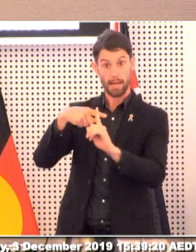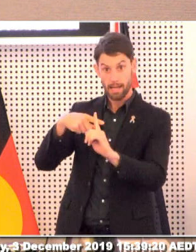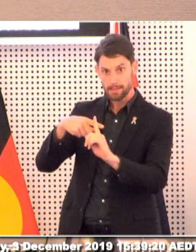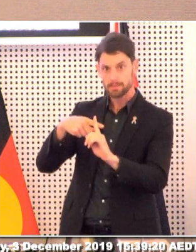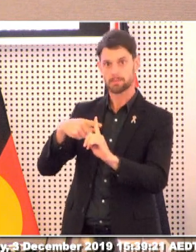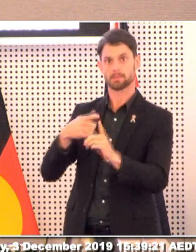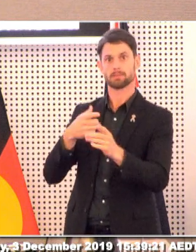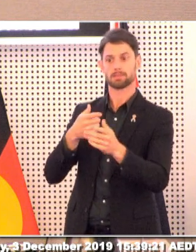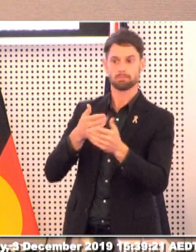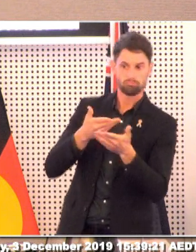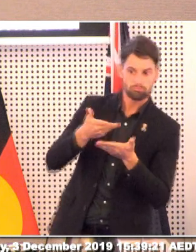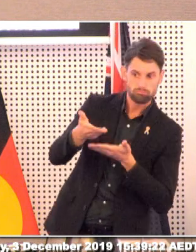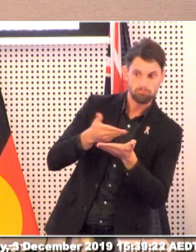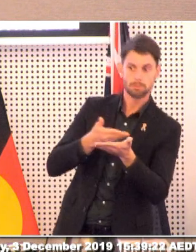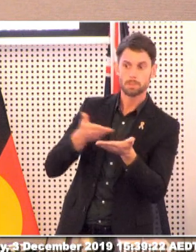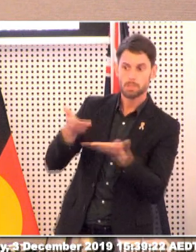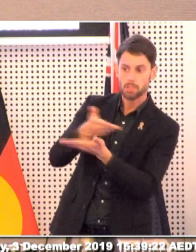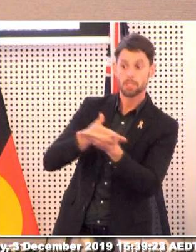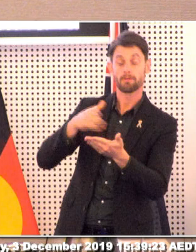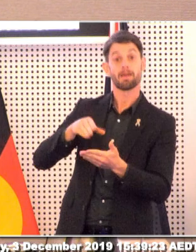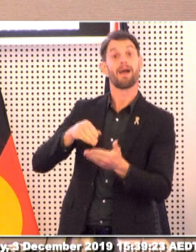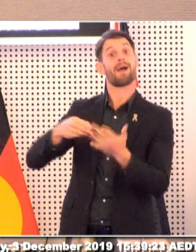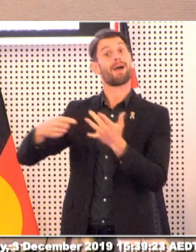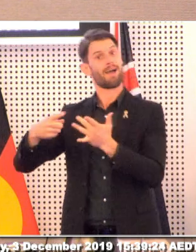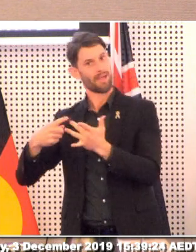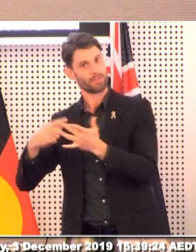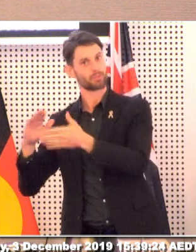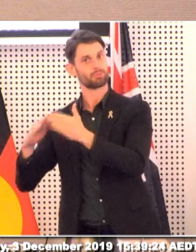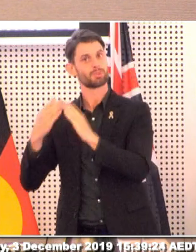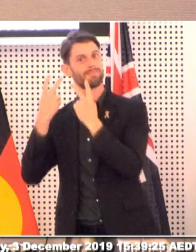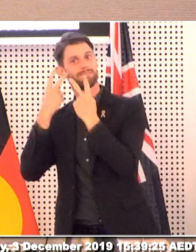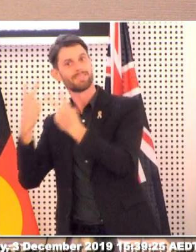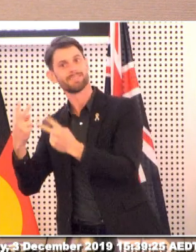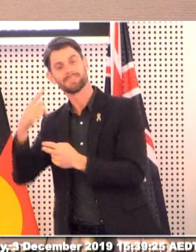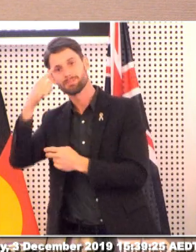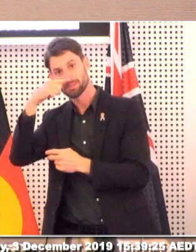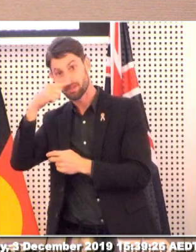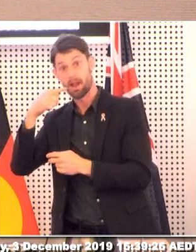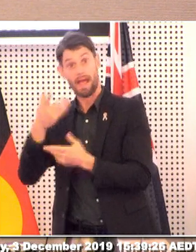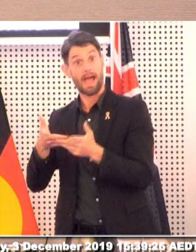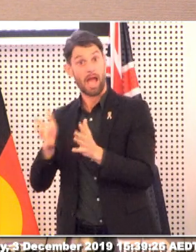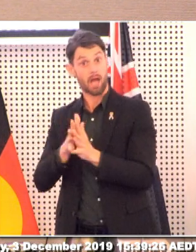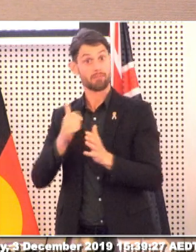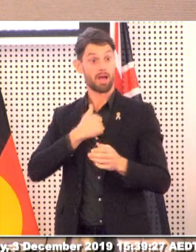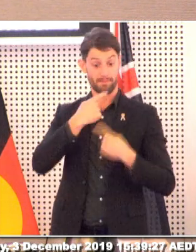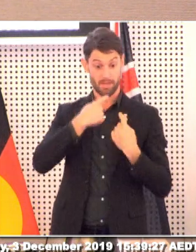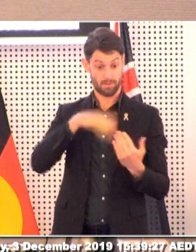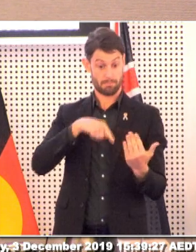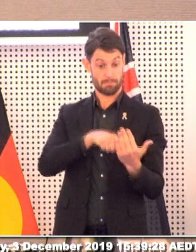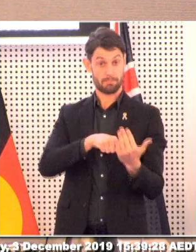information from other CVs some of which is contained in the CVP Annual Report. Thank you.